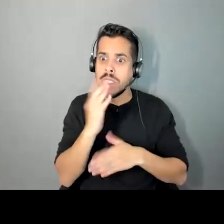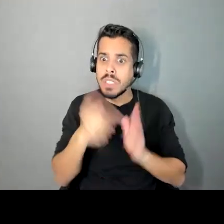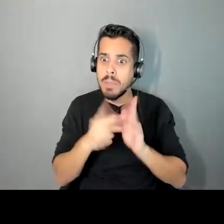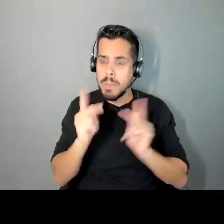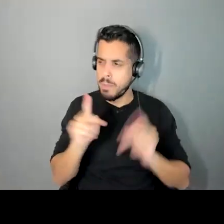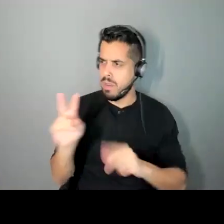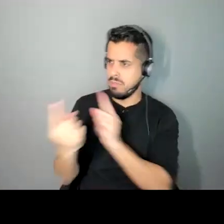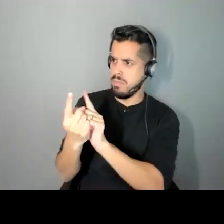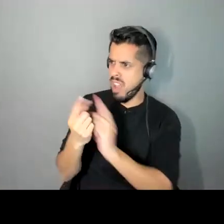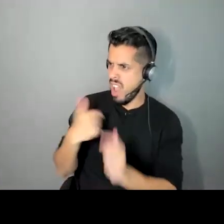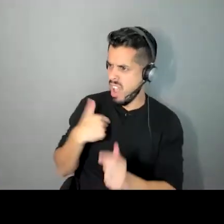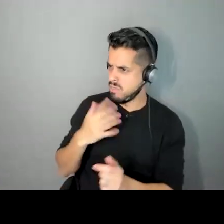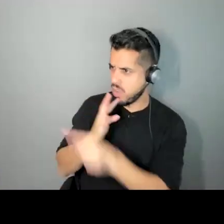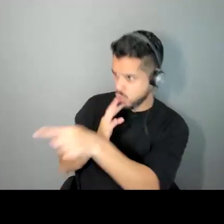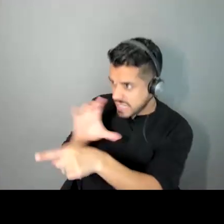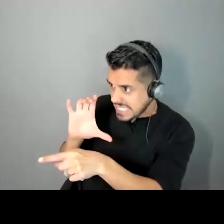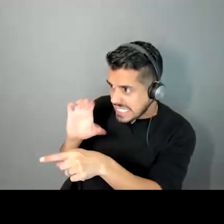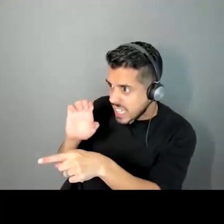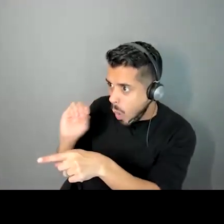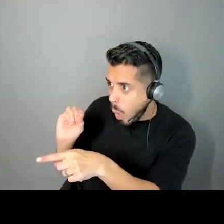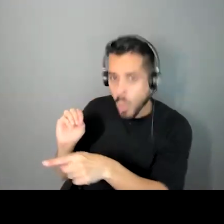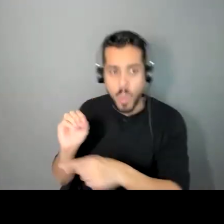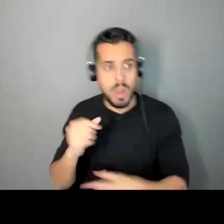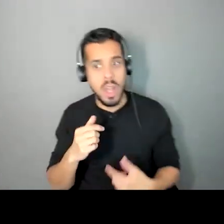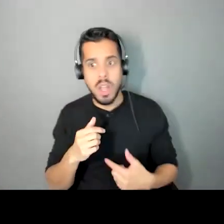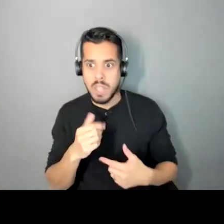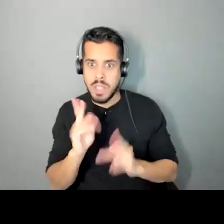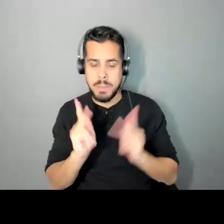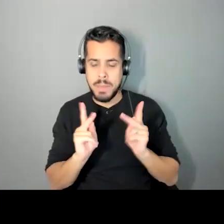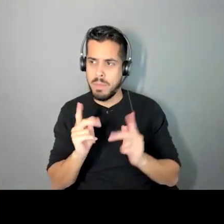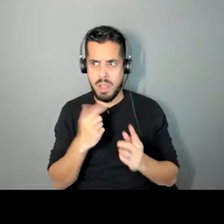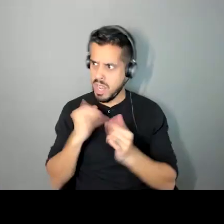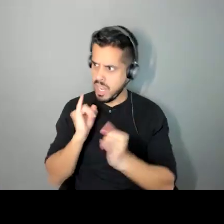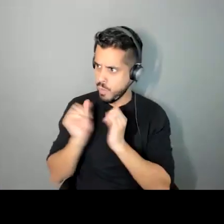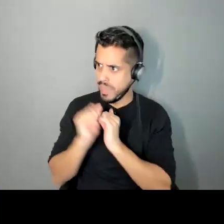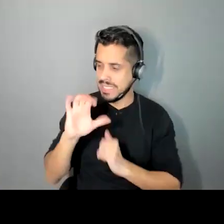And yeah, because I unfortunately-- another phenomenon within the disability kind of space